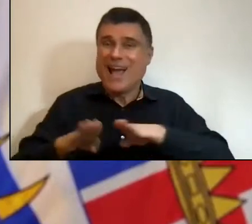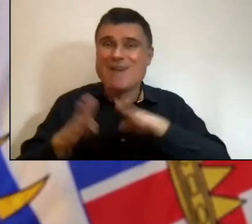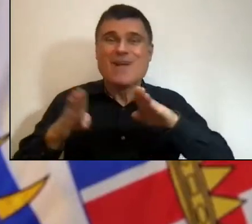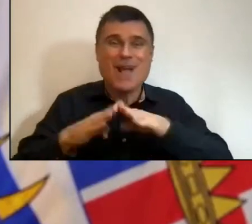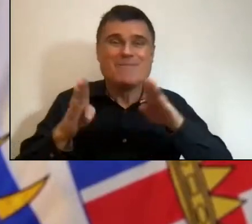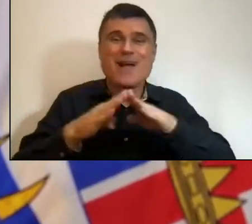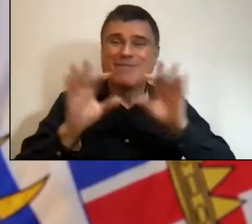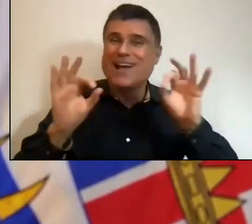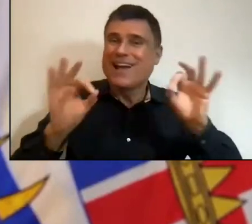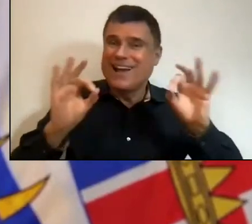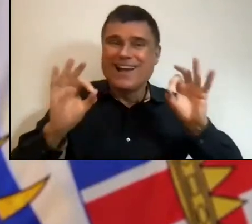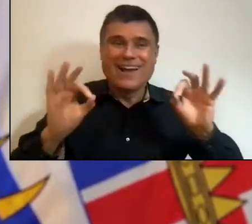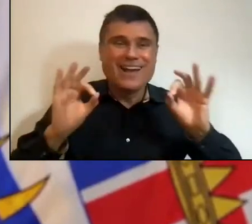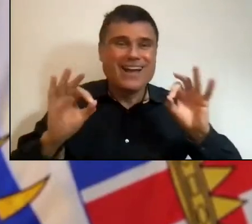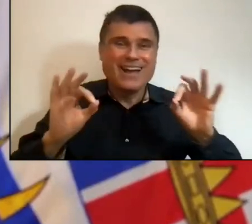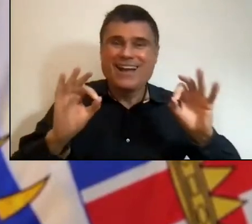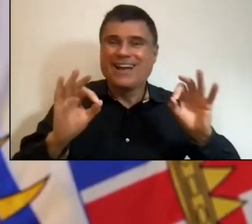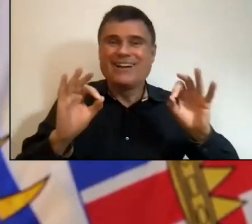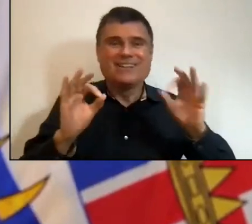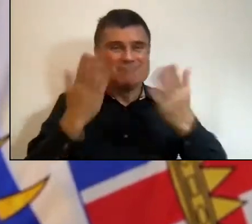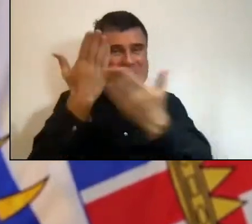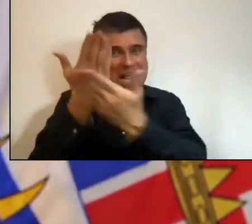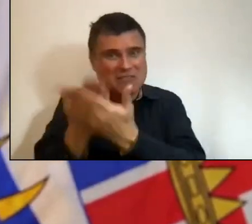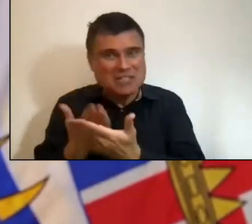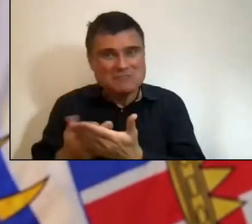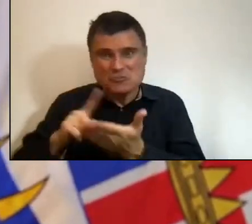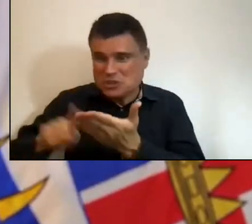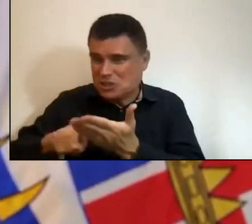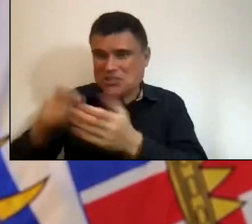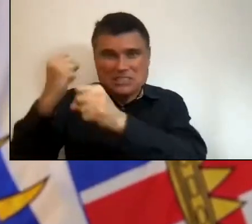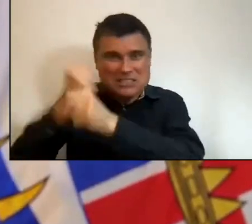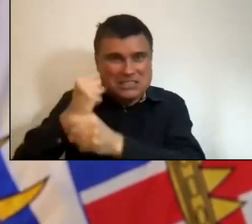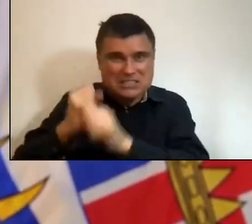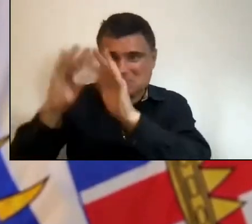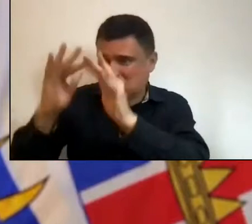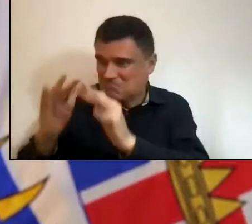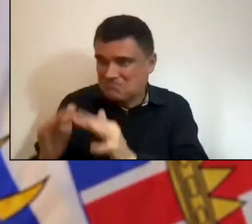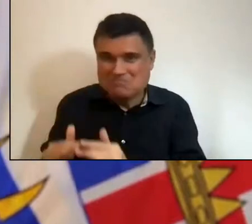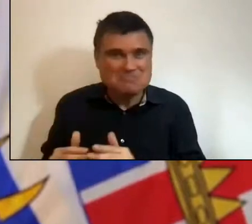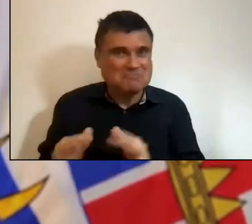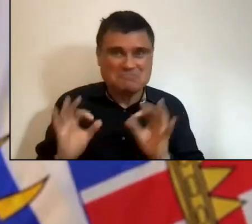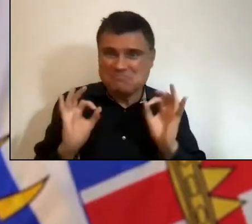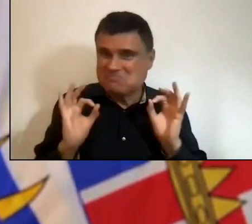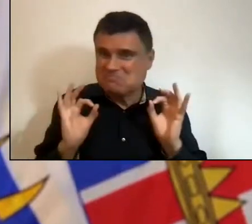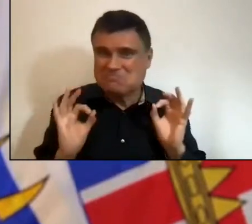changing and we needed to take action and we had to re-implement some things and we